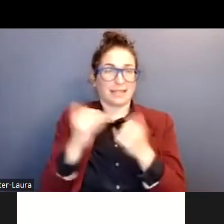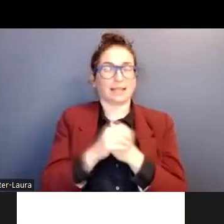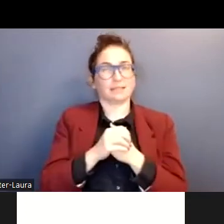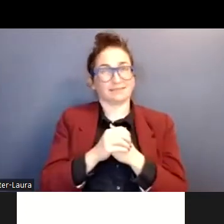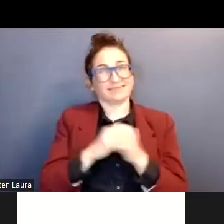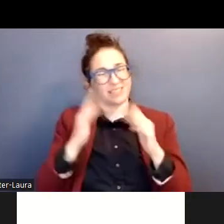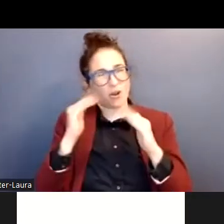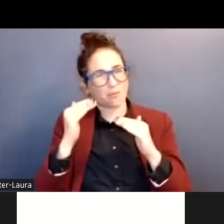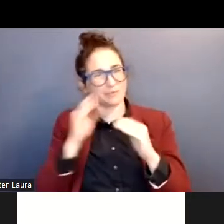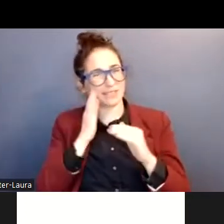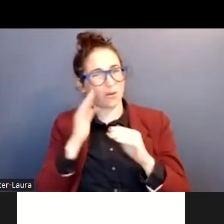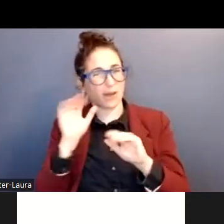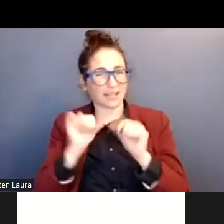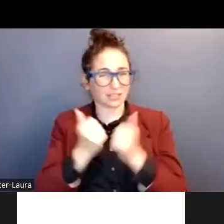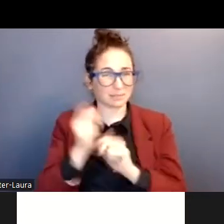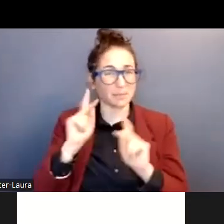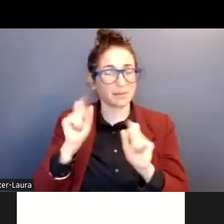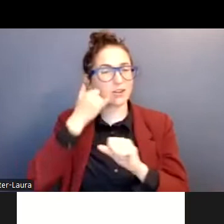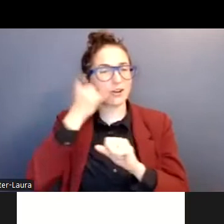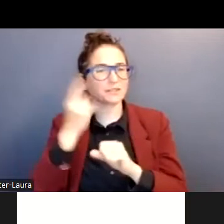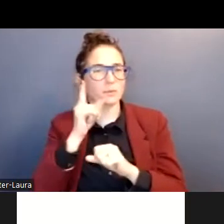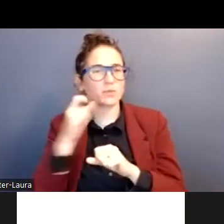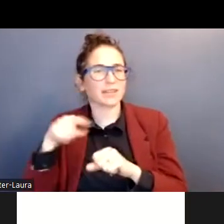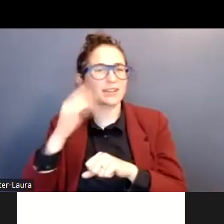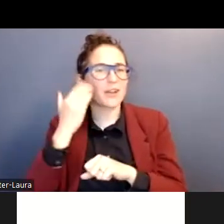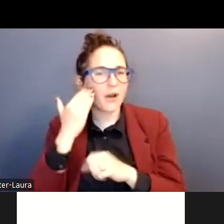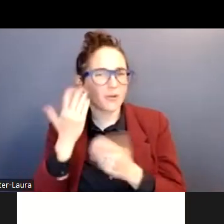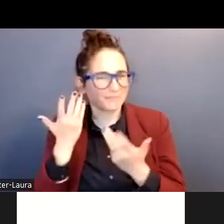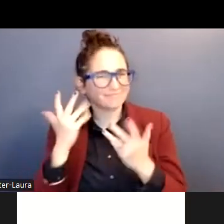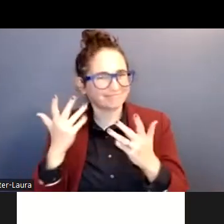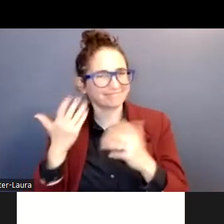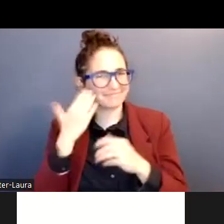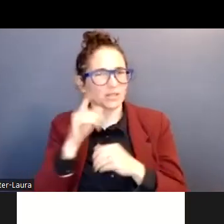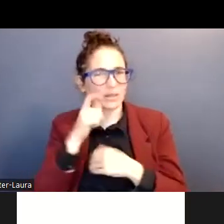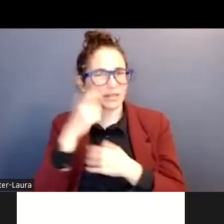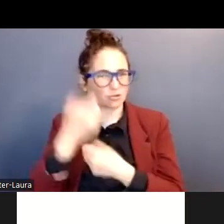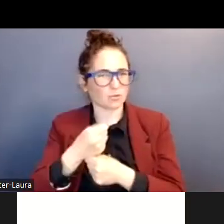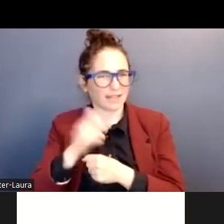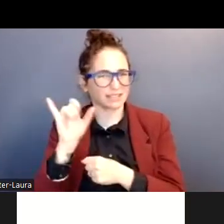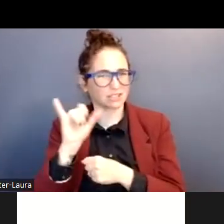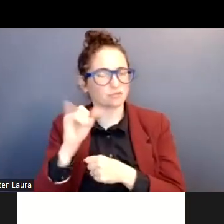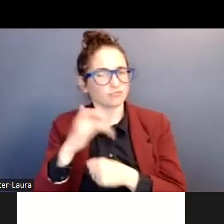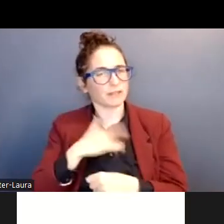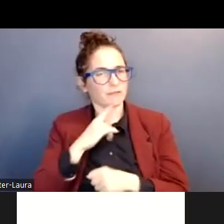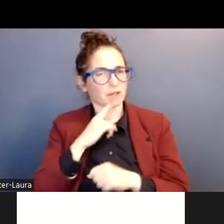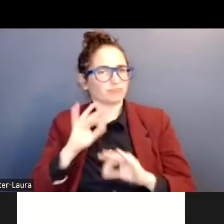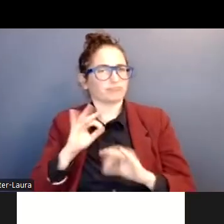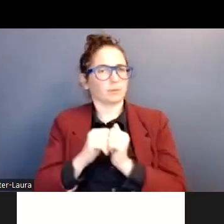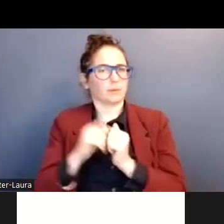and people will be able to call people who they know and who may and whom they trust and have confidence in. I then at the bug